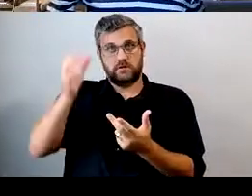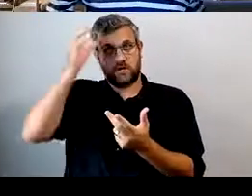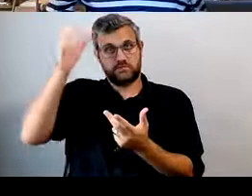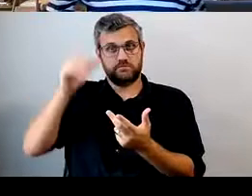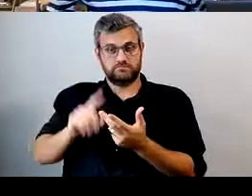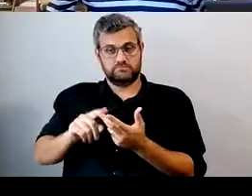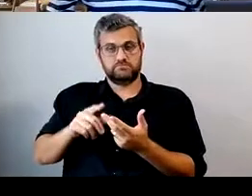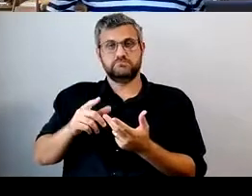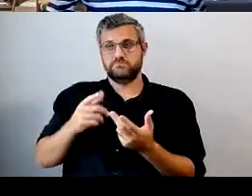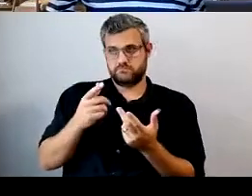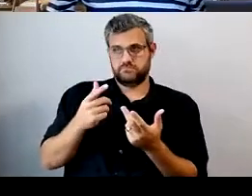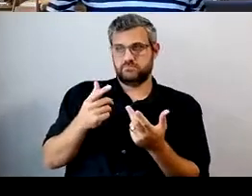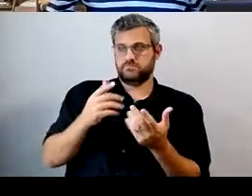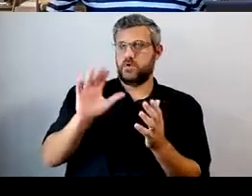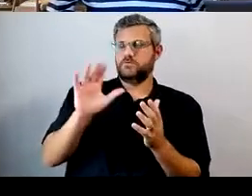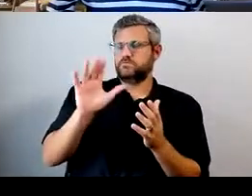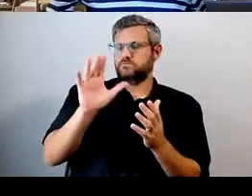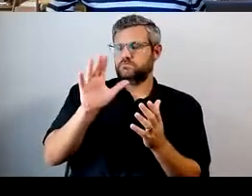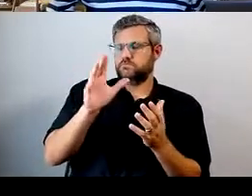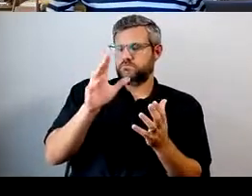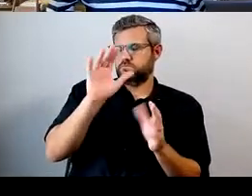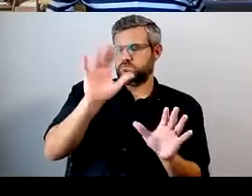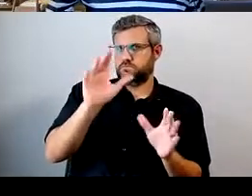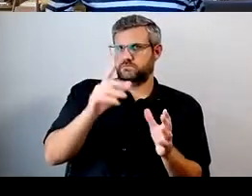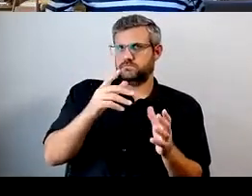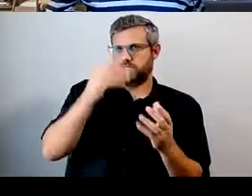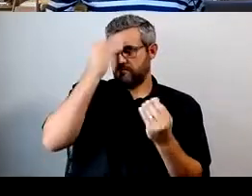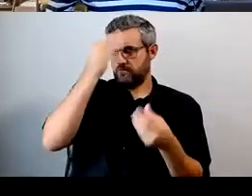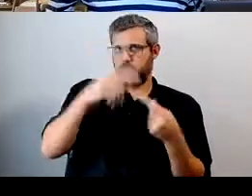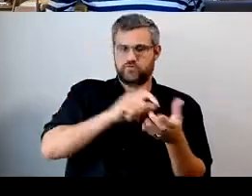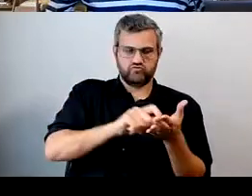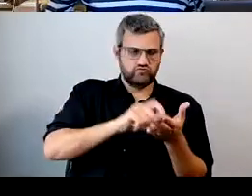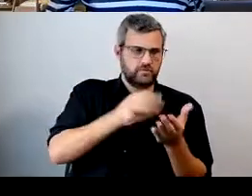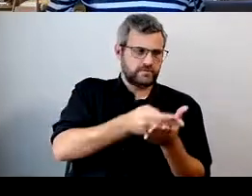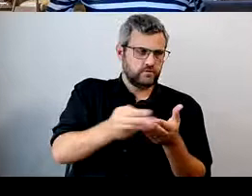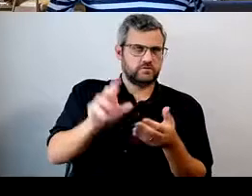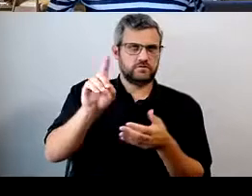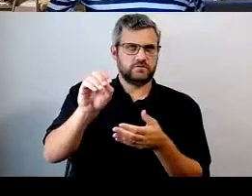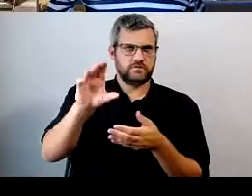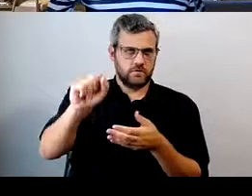but we talked about information about written materials, electronic documents, audio visual,